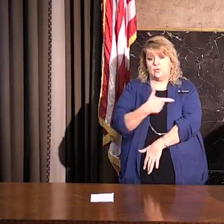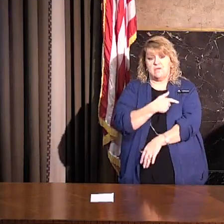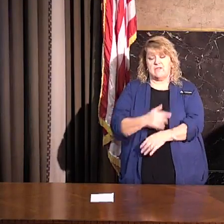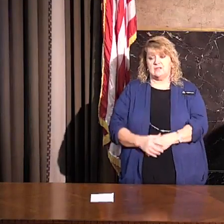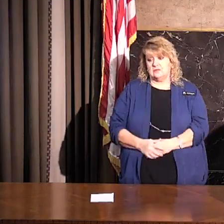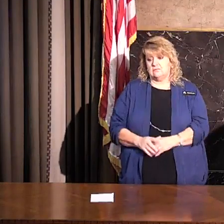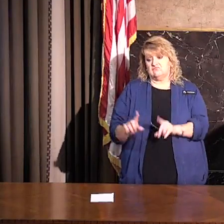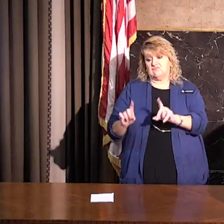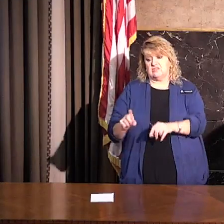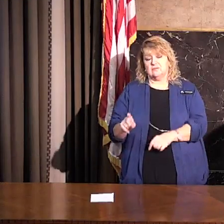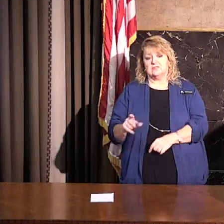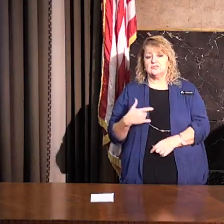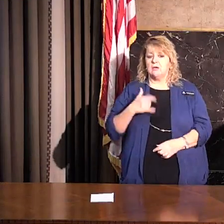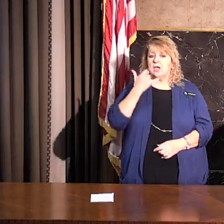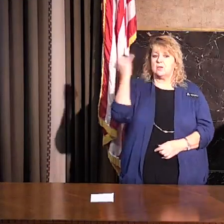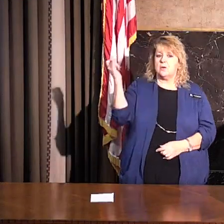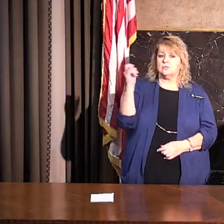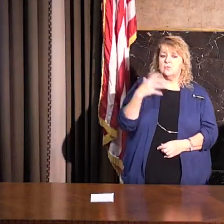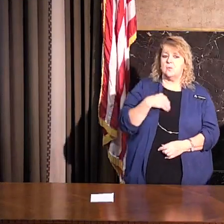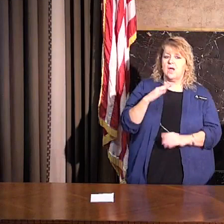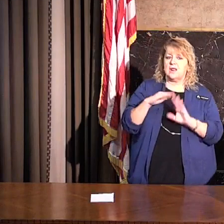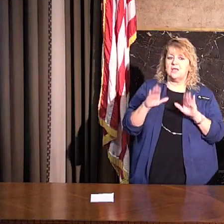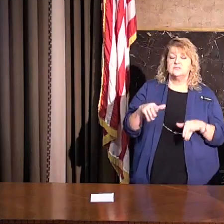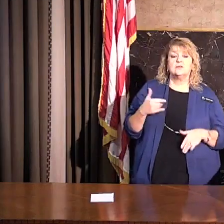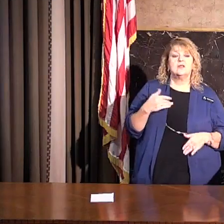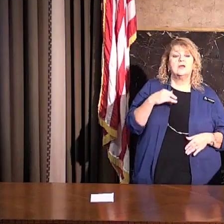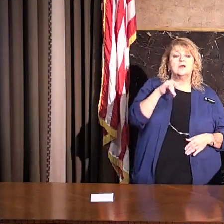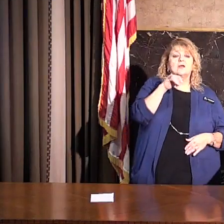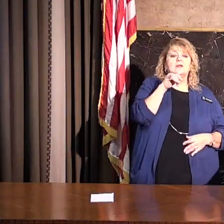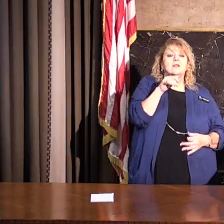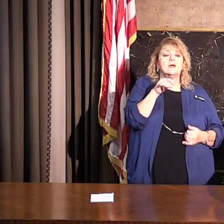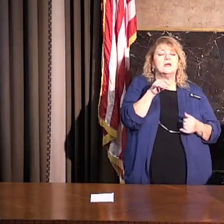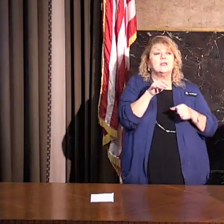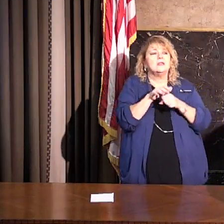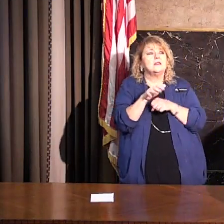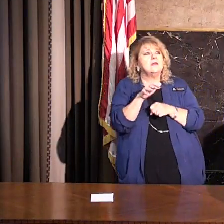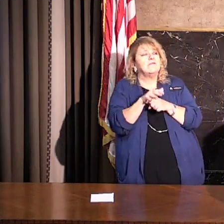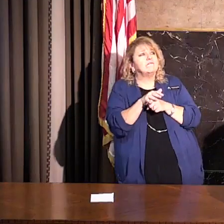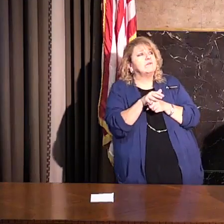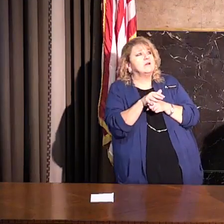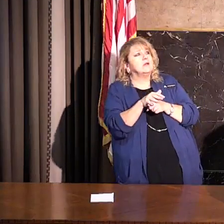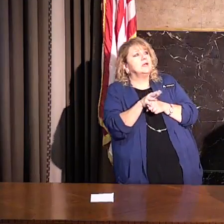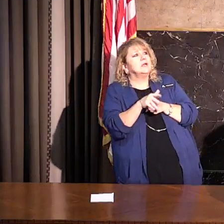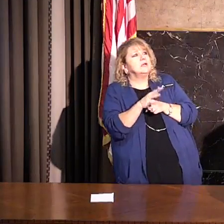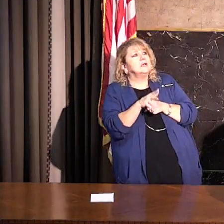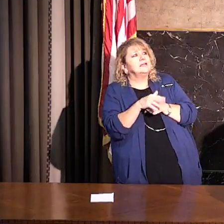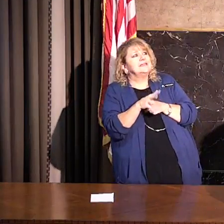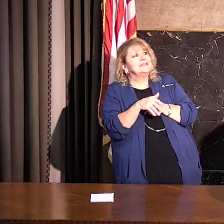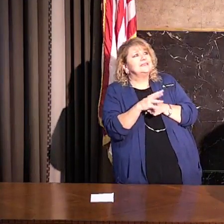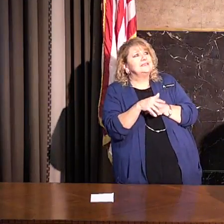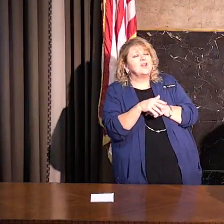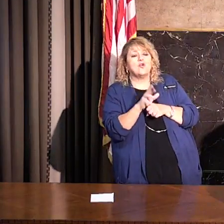with the white is is a shortage